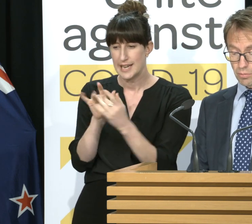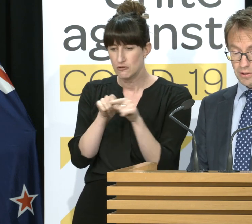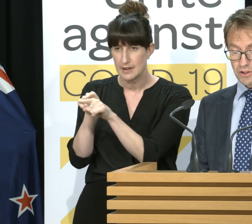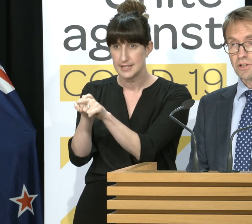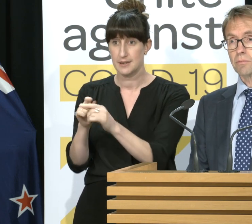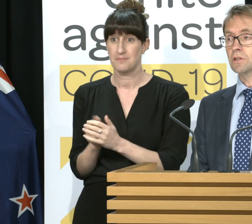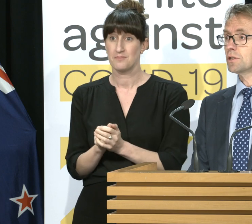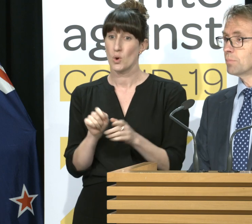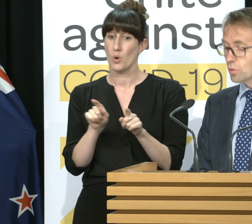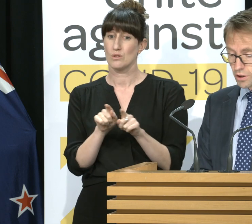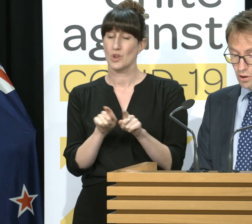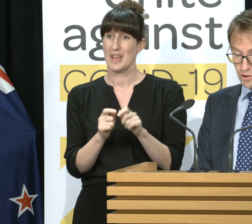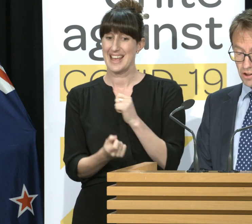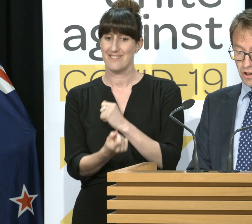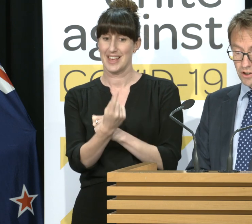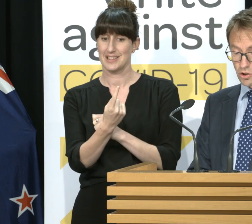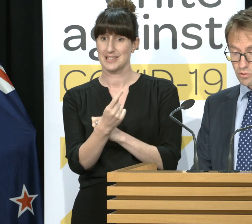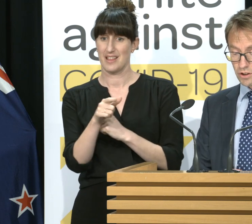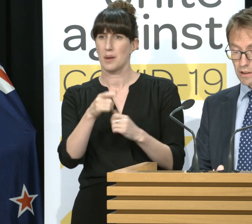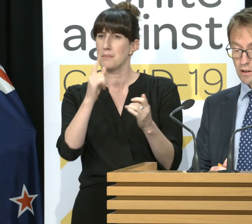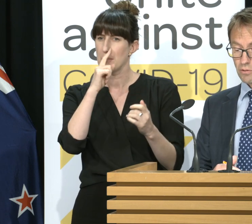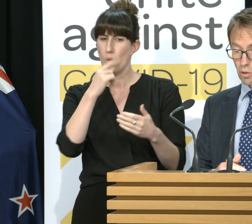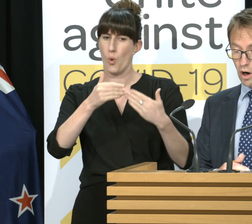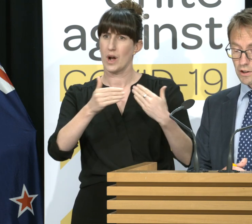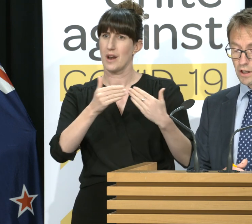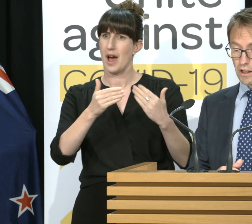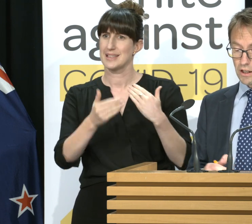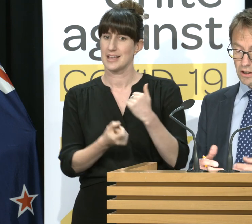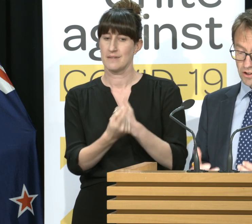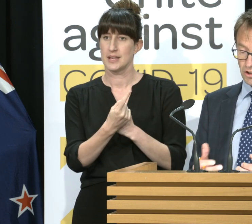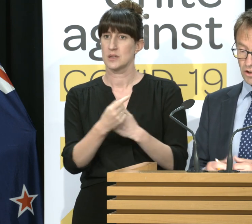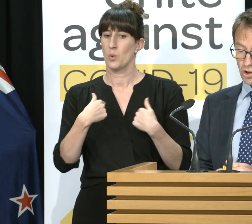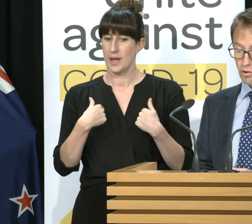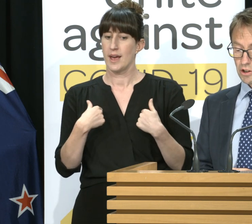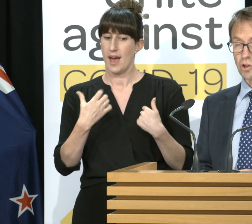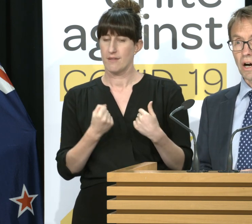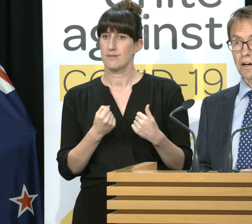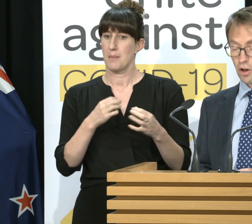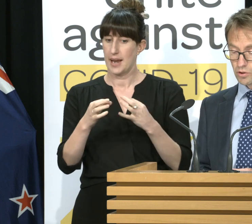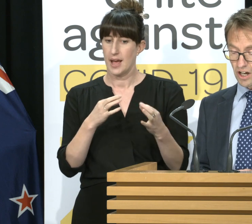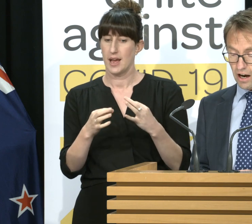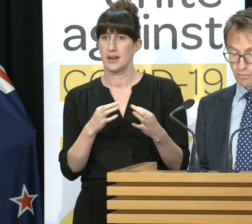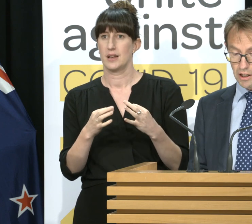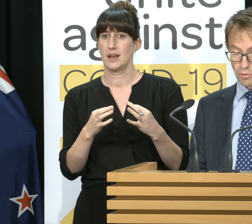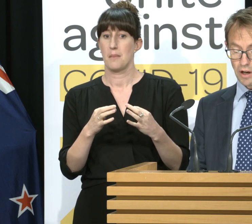to implement systems to support contact tracing should this be required, such as ensuring QR codes are available